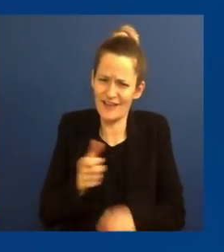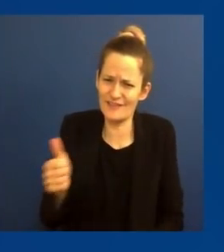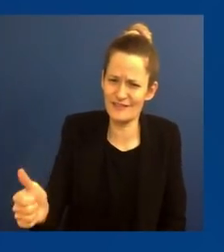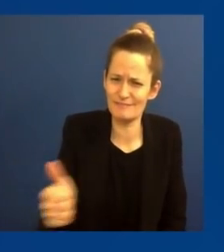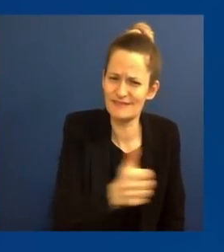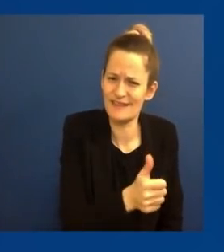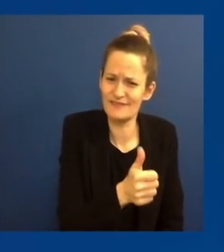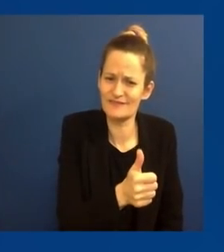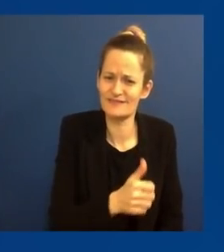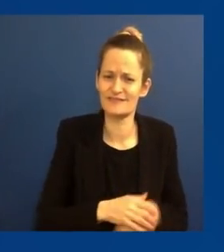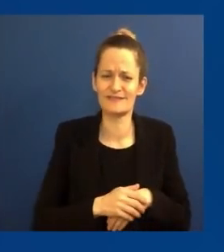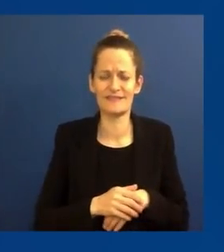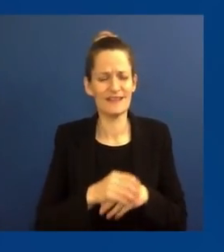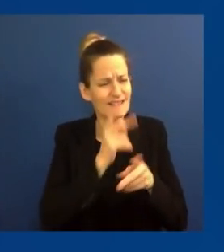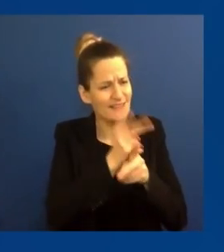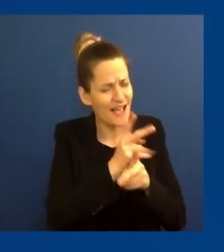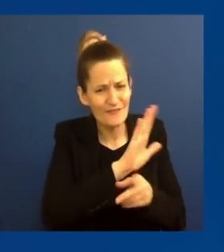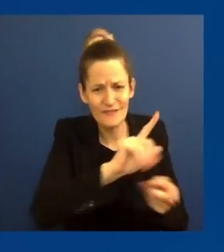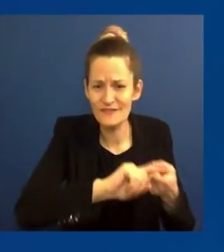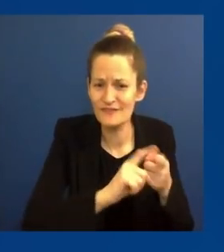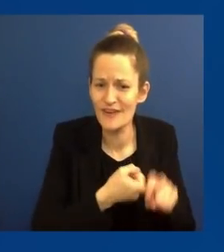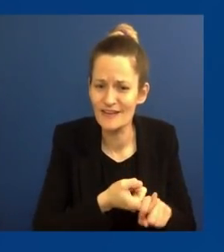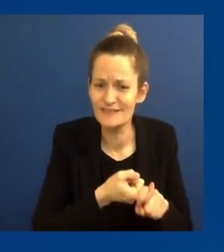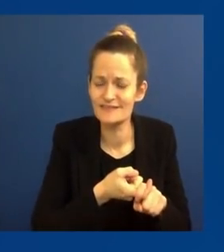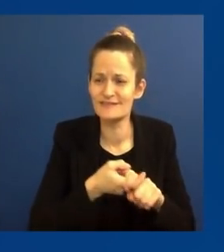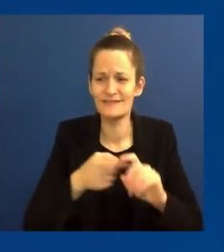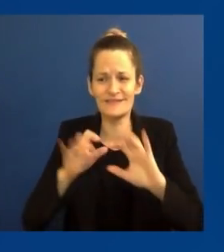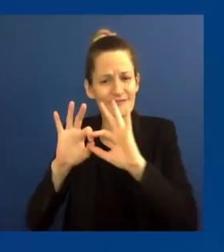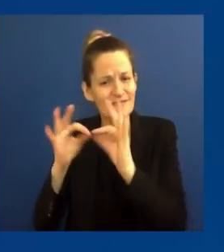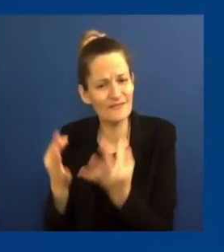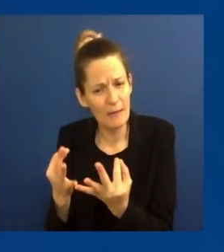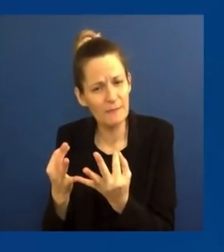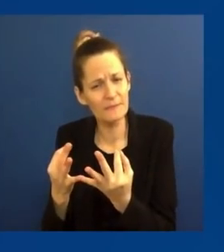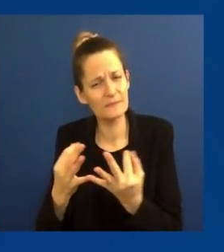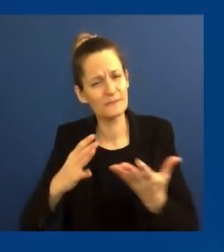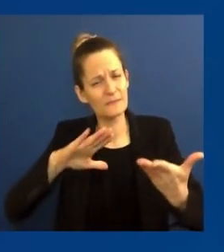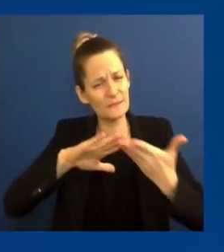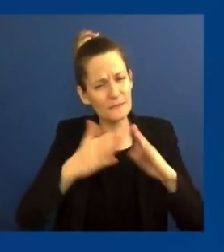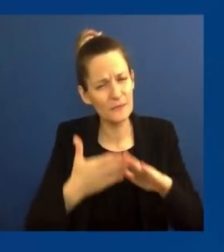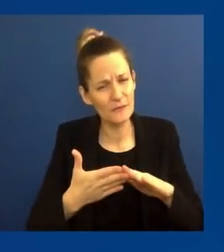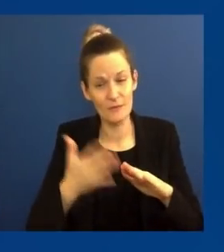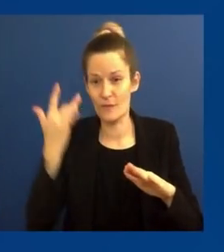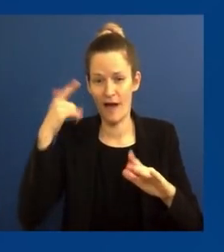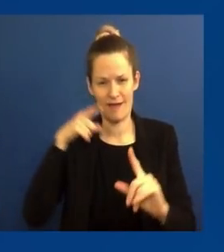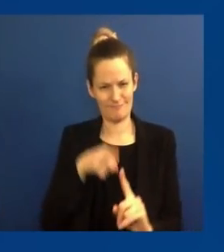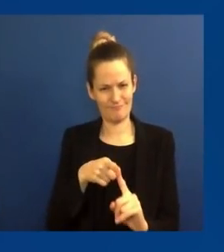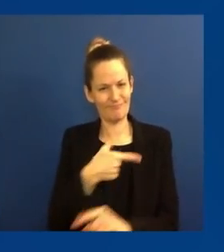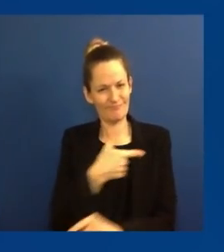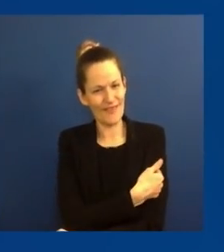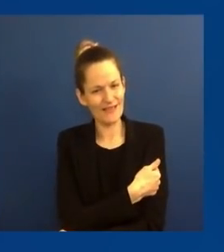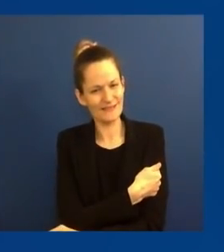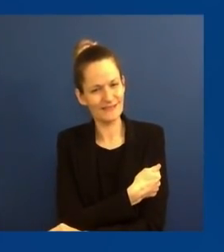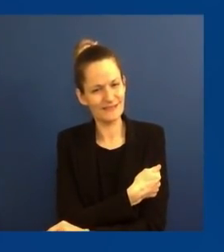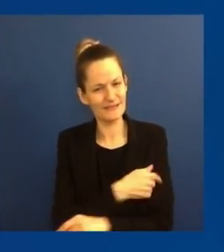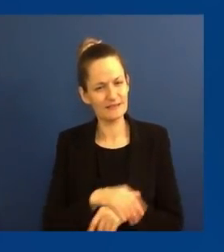As we recognized from the start, vaccines are the single most important tool we have in the fight against this virus.